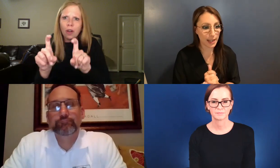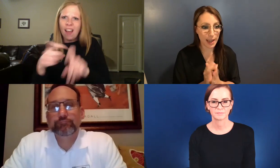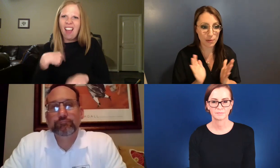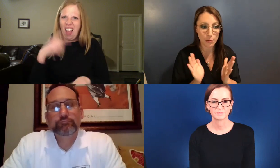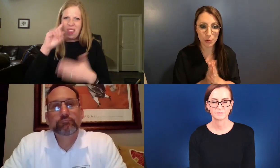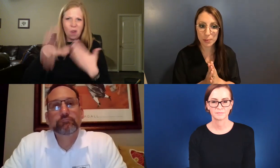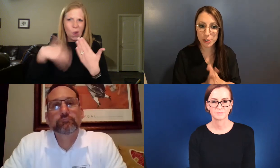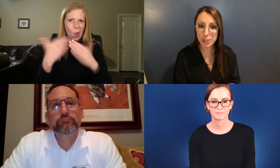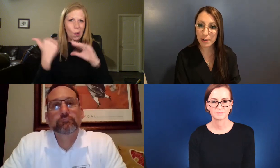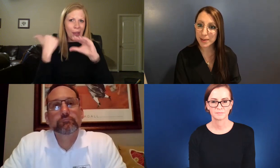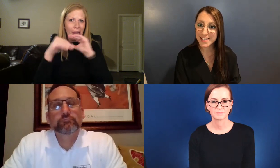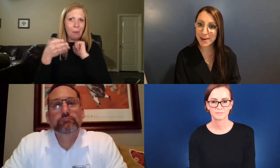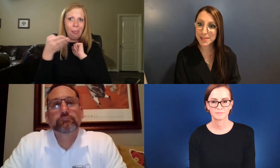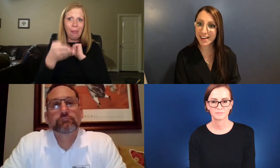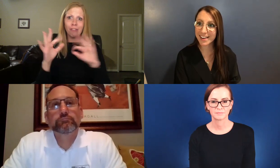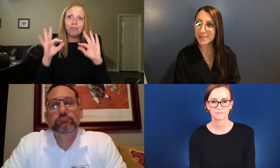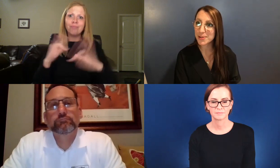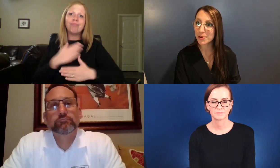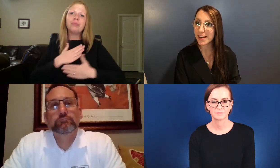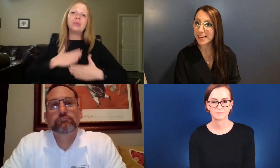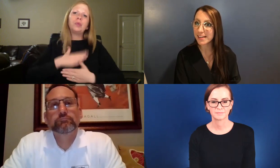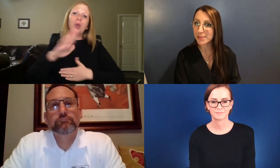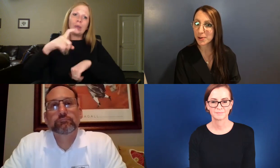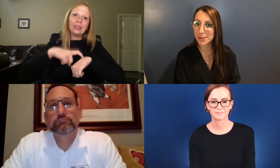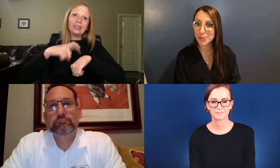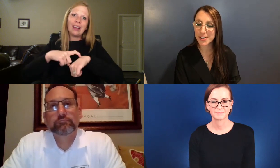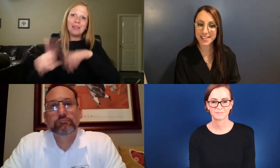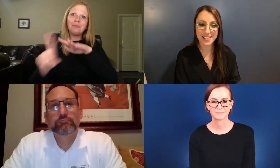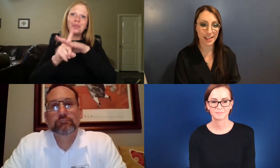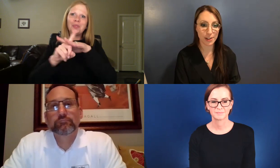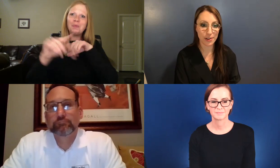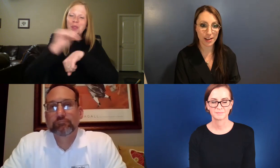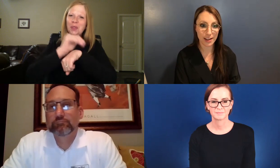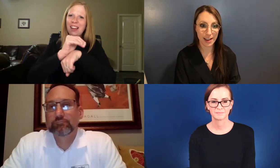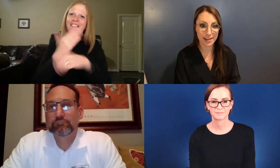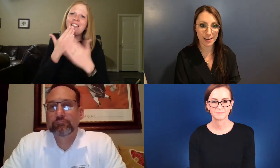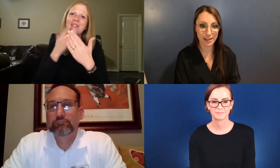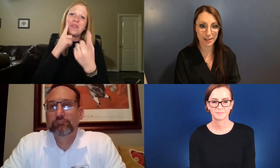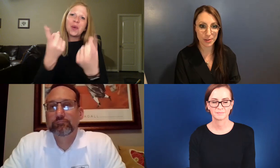and again, we really appreciate everybody's time tonight. I'm so glad you're able to join us, thank you, Ed, again,